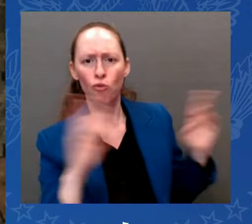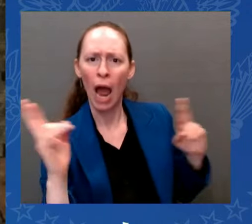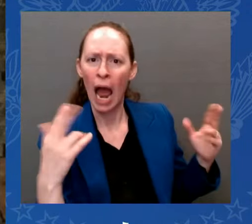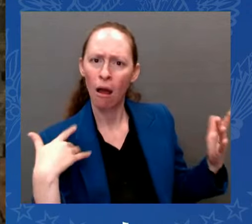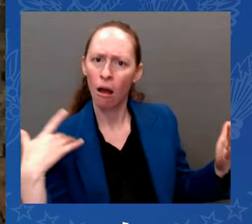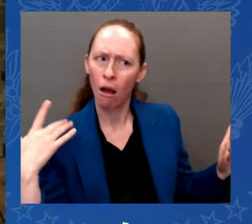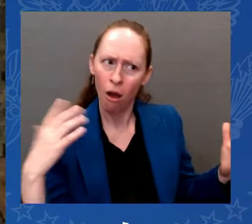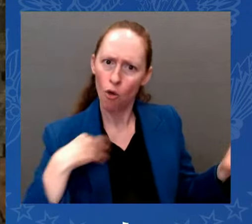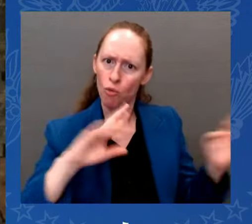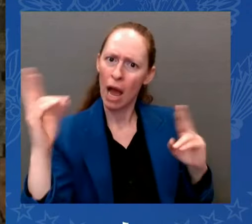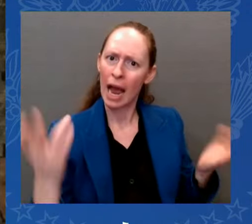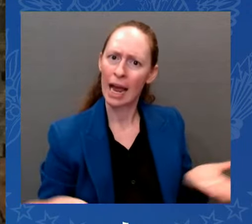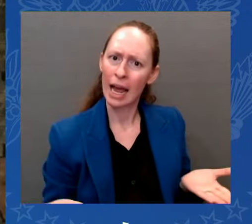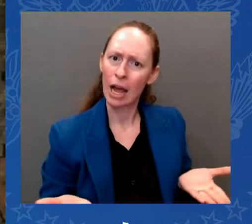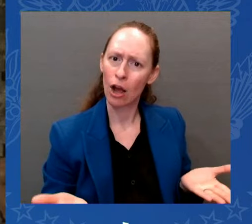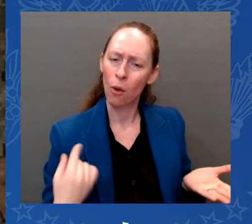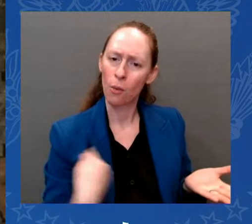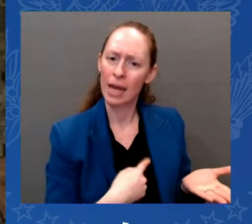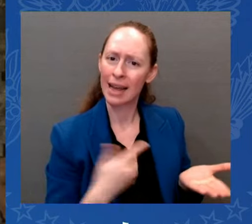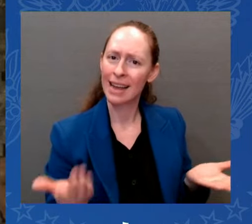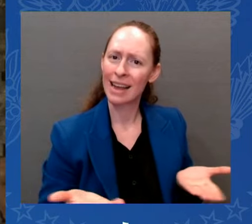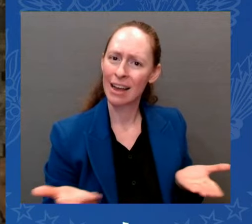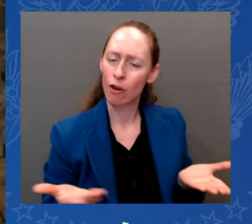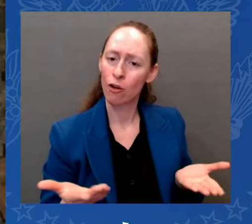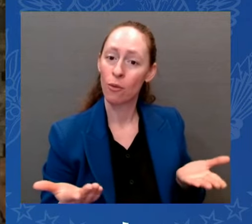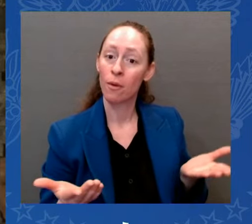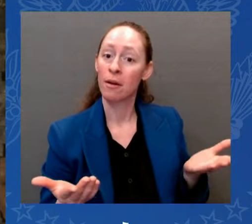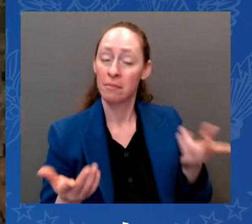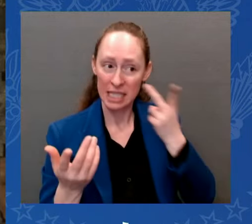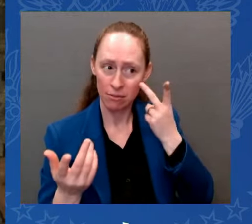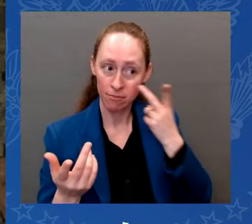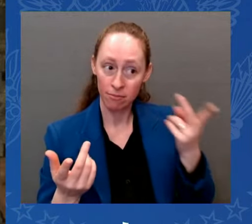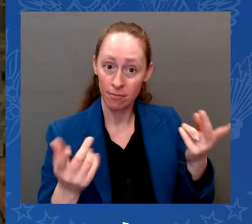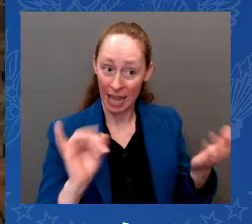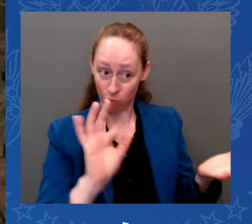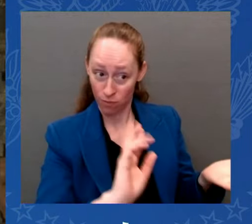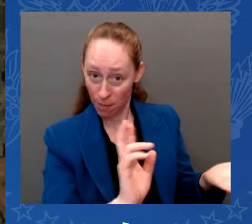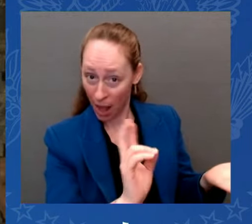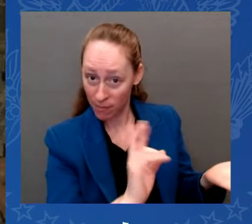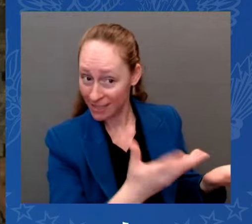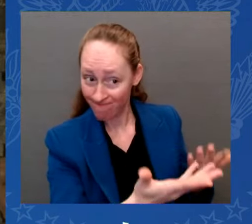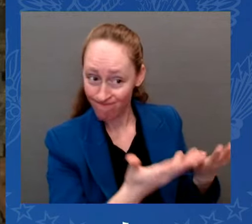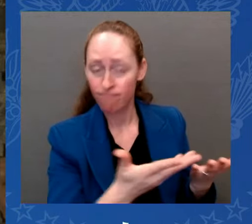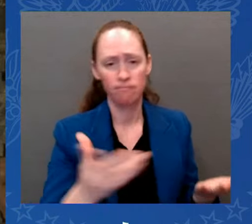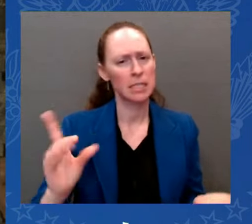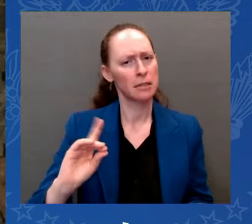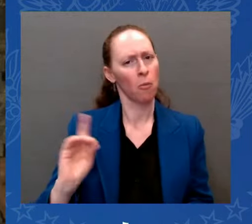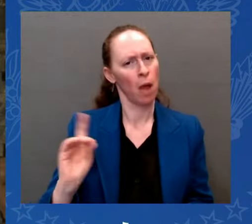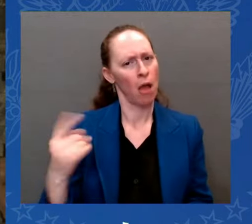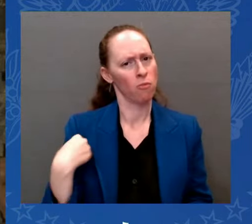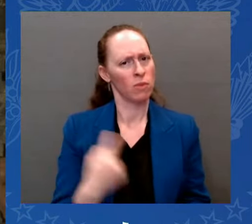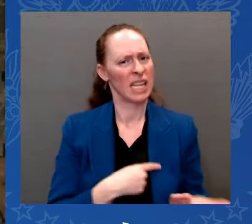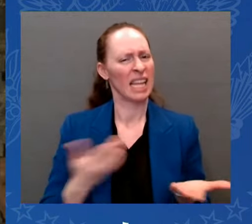are of the view that we're going to stay fully engaged in the world and that we, in fact, know what we're about.